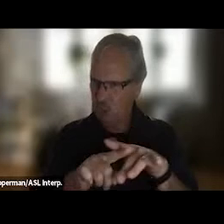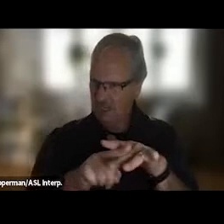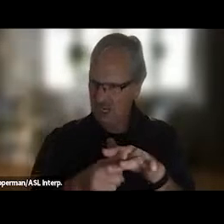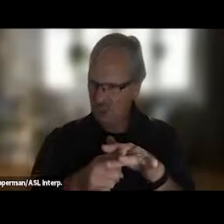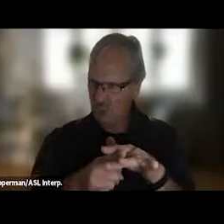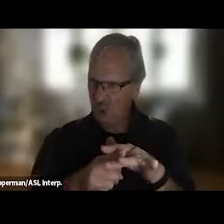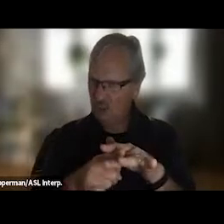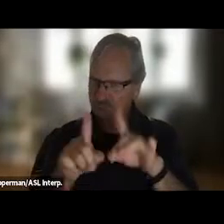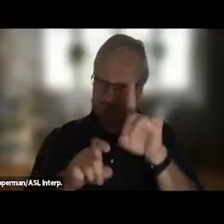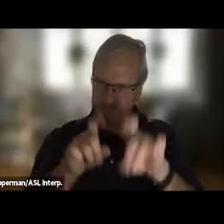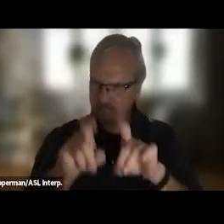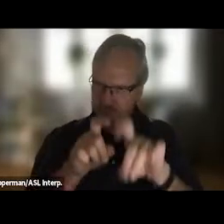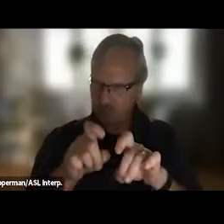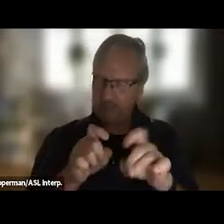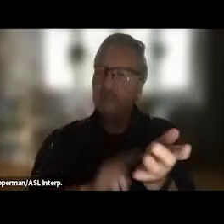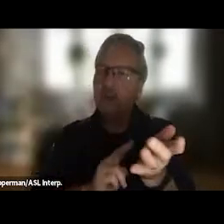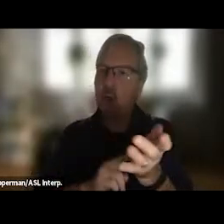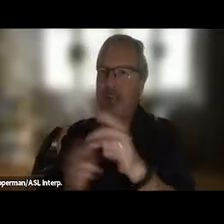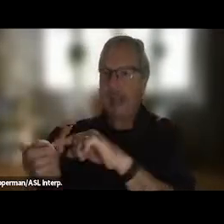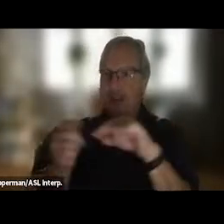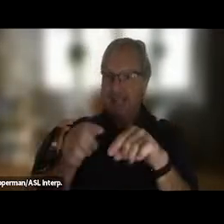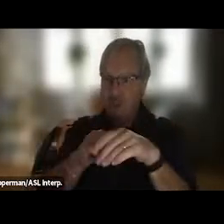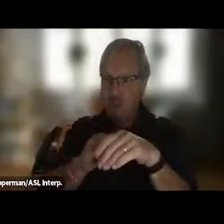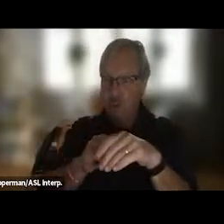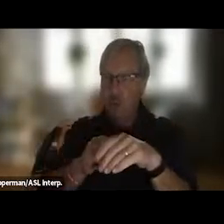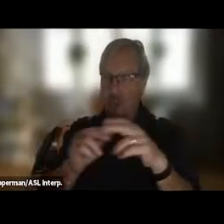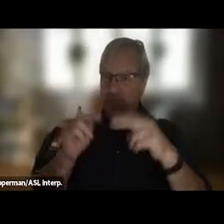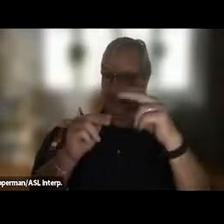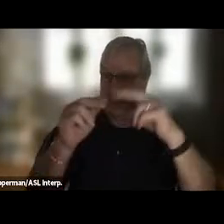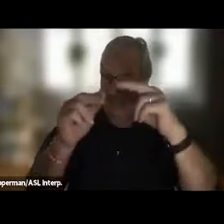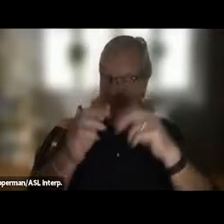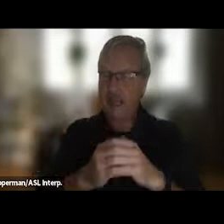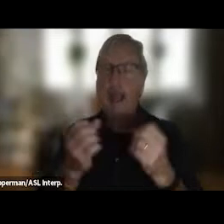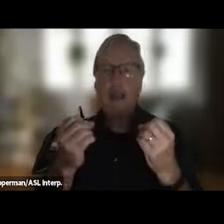by a nurse coming into the facility. As you can see, many more individuals had an OUD